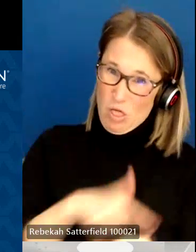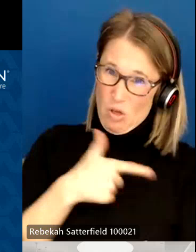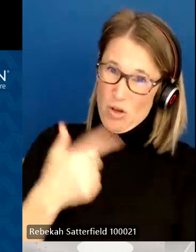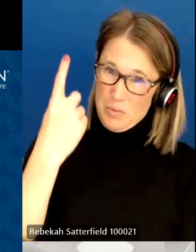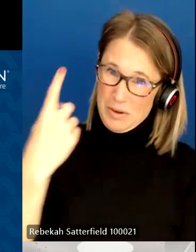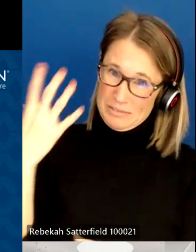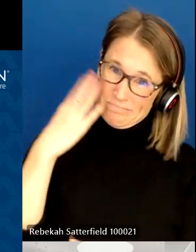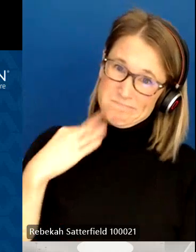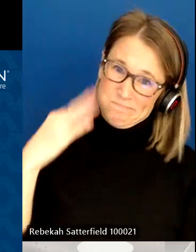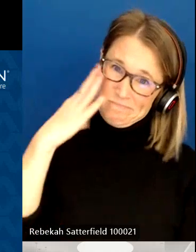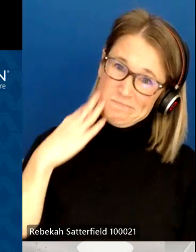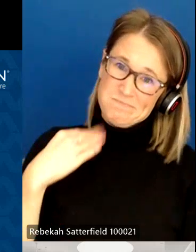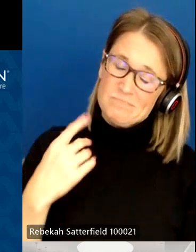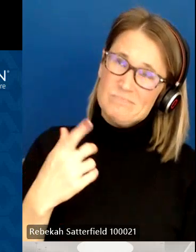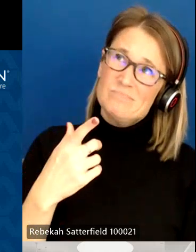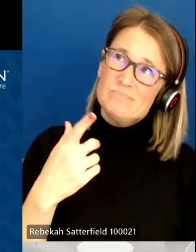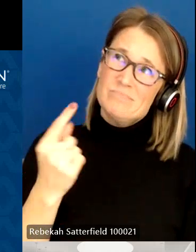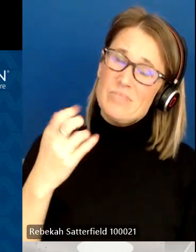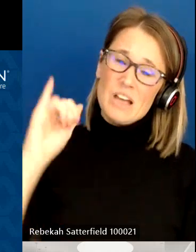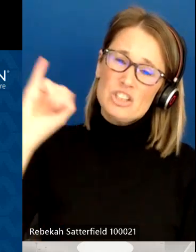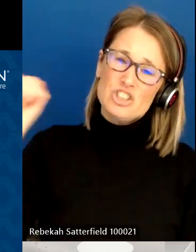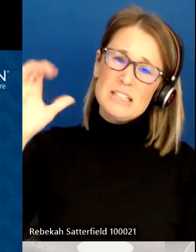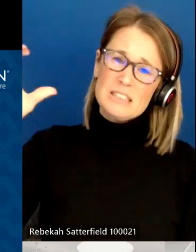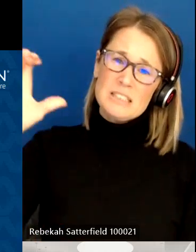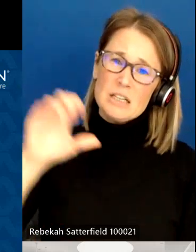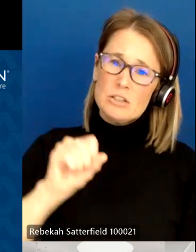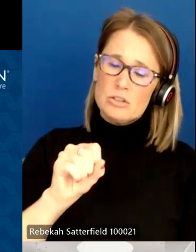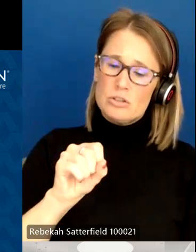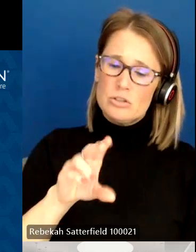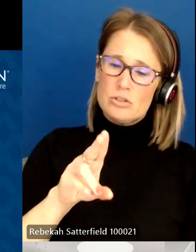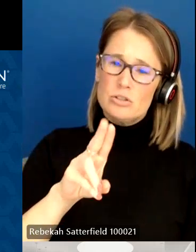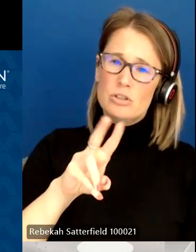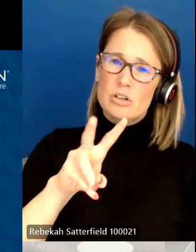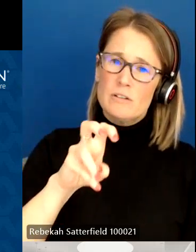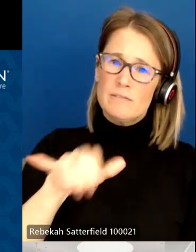there's the Joint Commission surveys are different the DMV surveys are different that come to